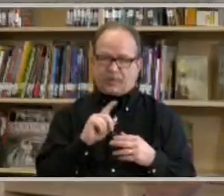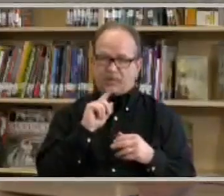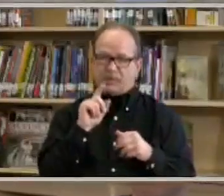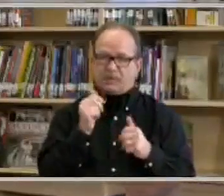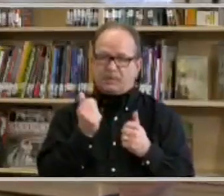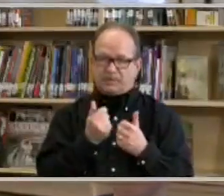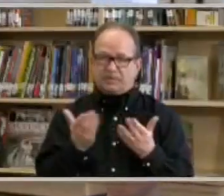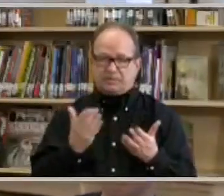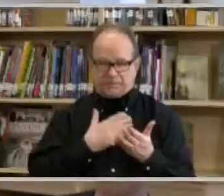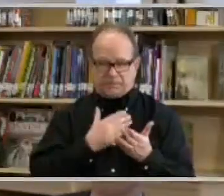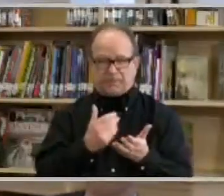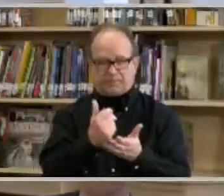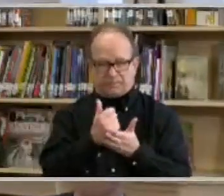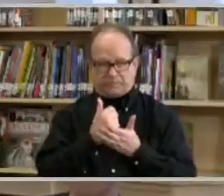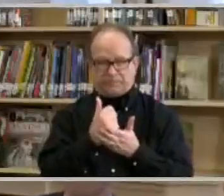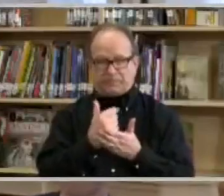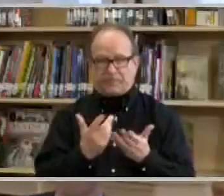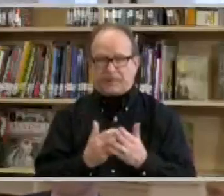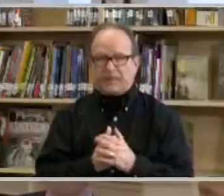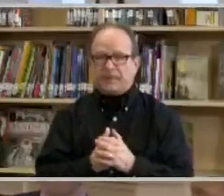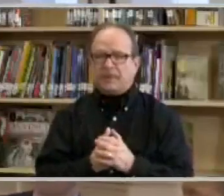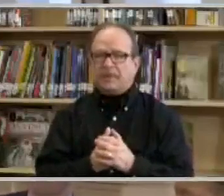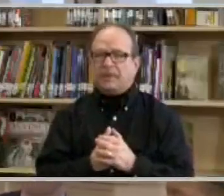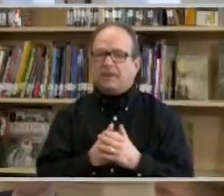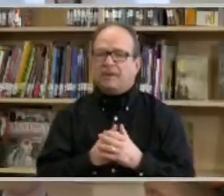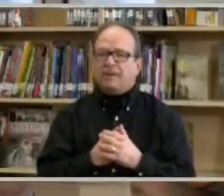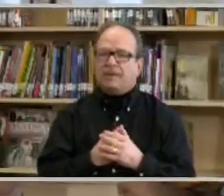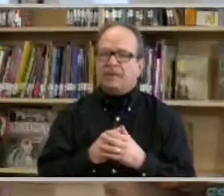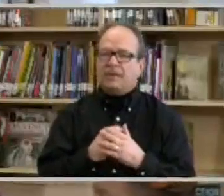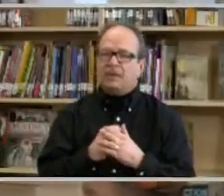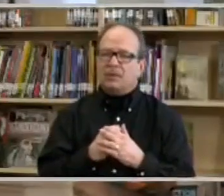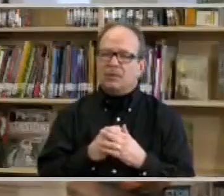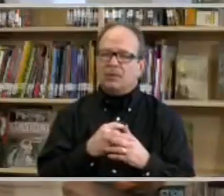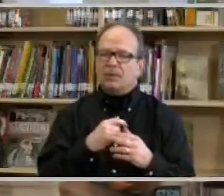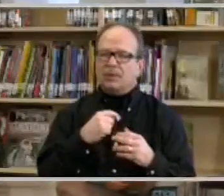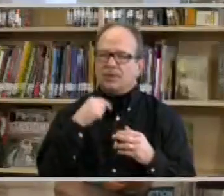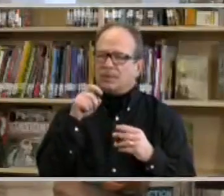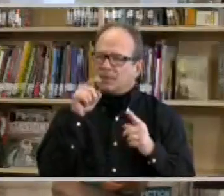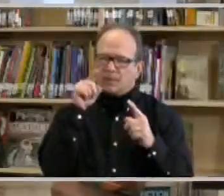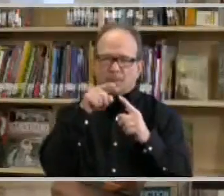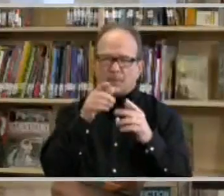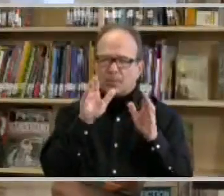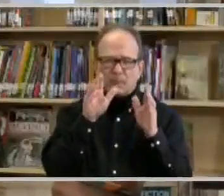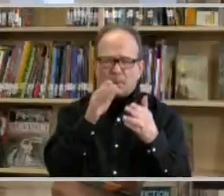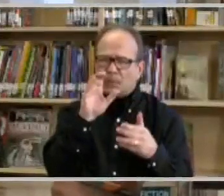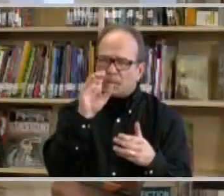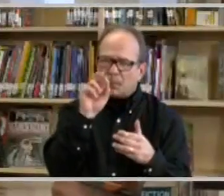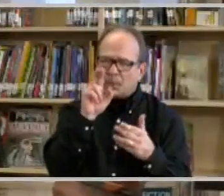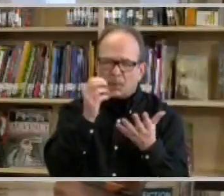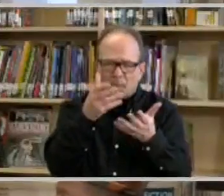ANYTHING HELPS.